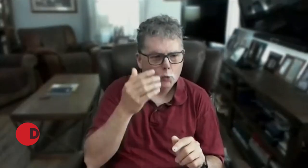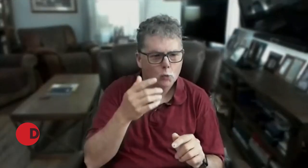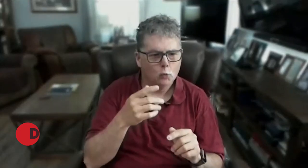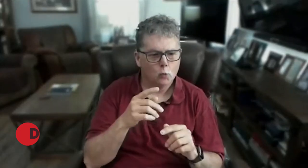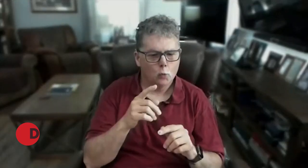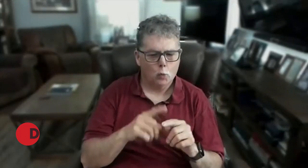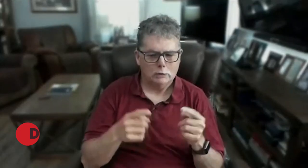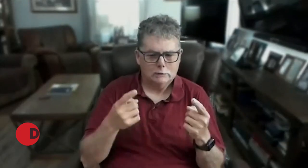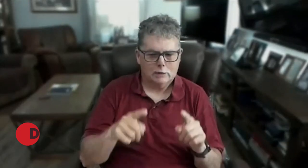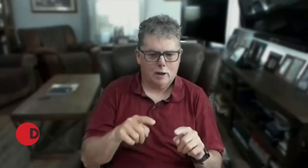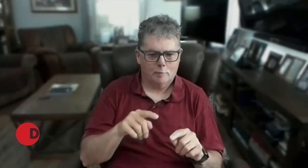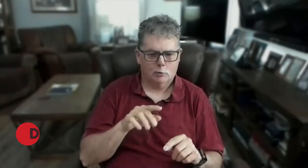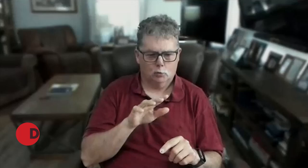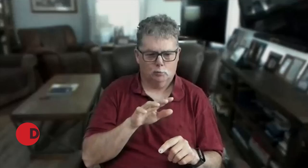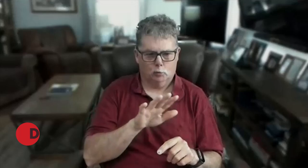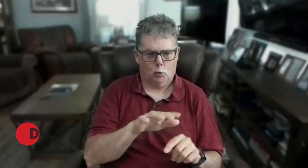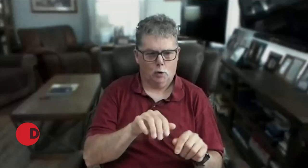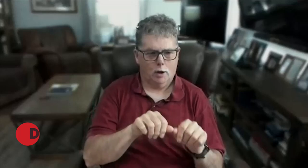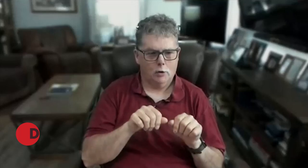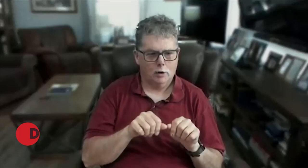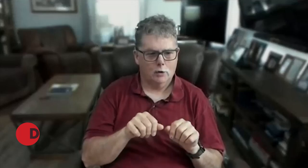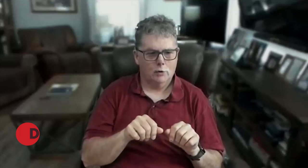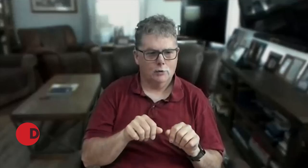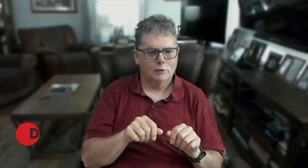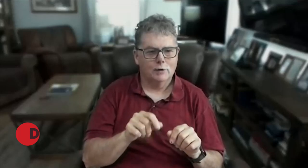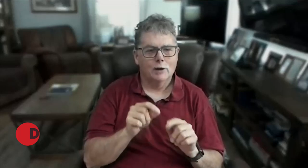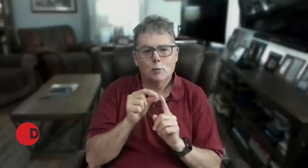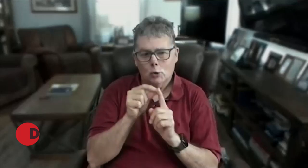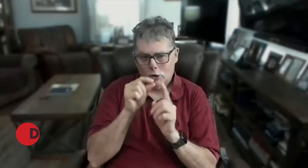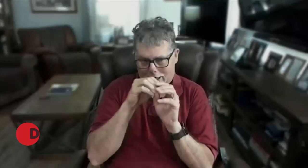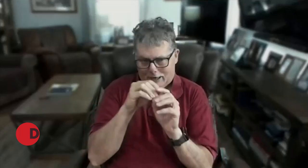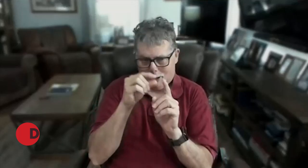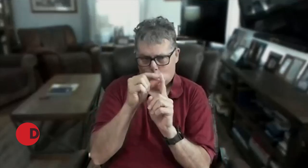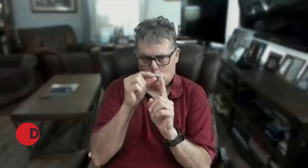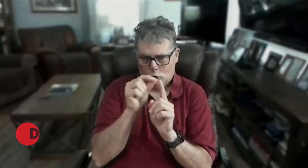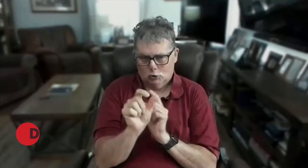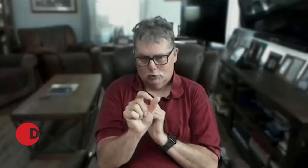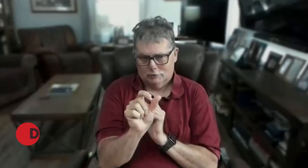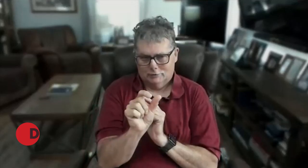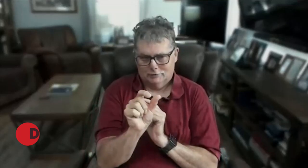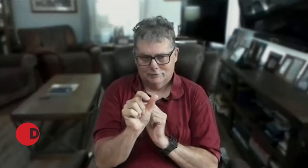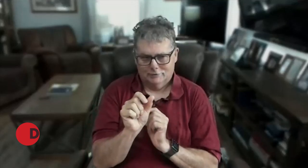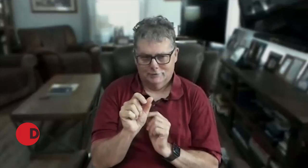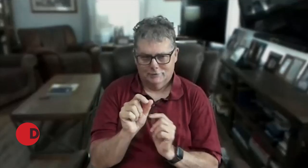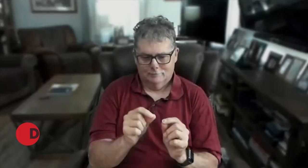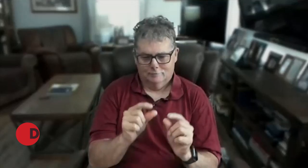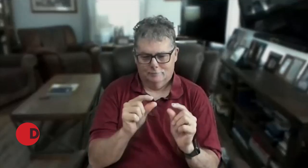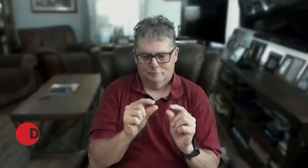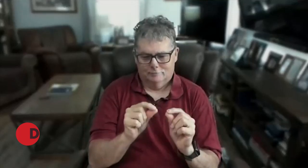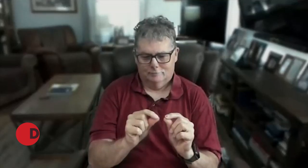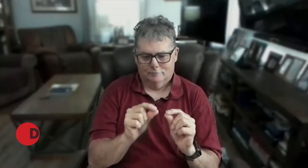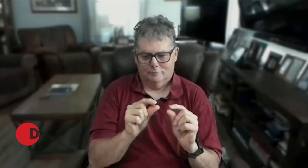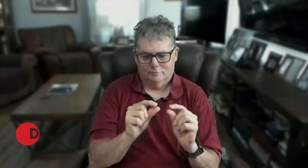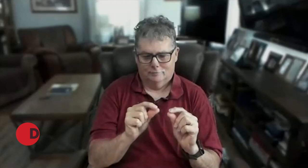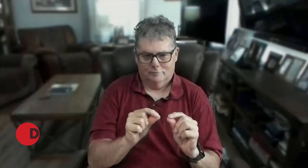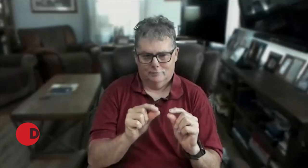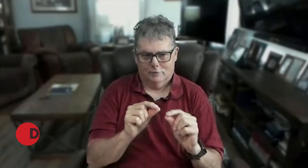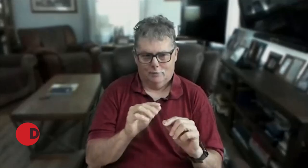it lets you know what's happening in words on the bottom left...